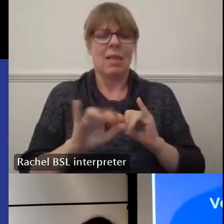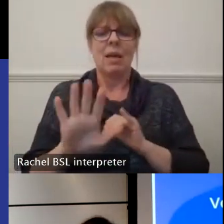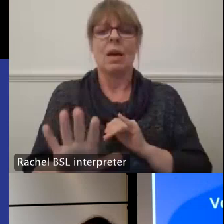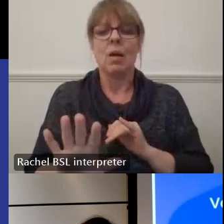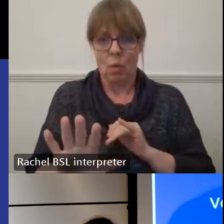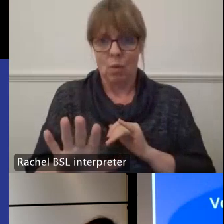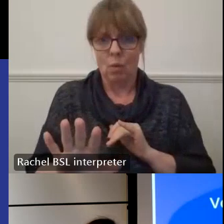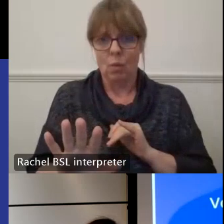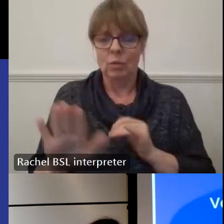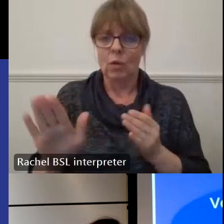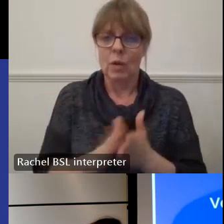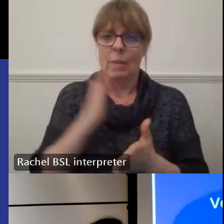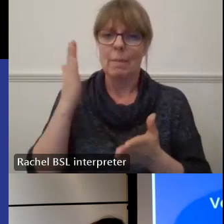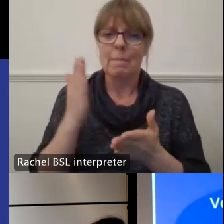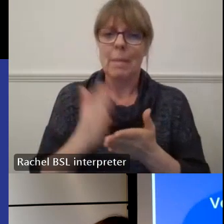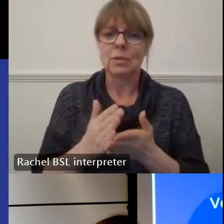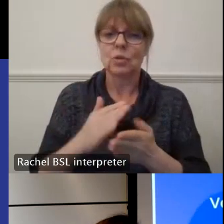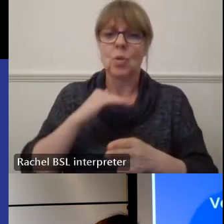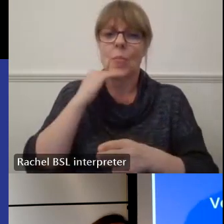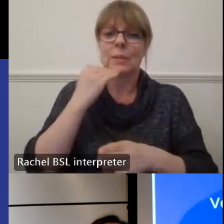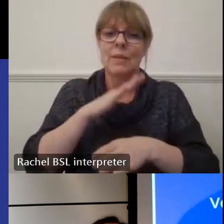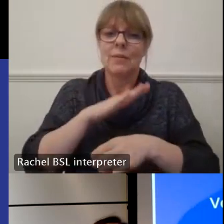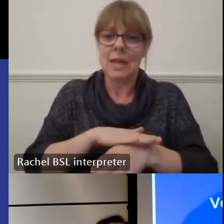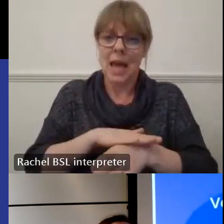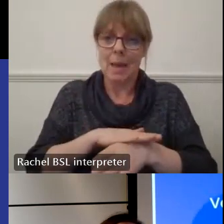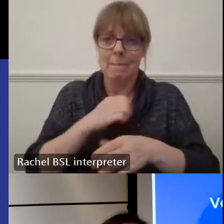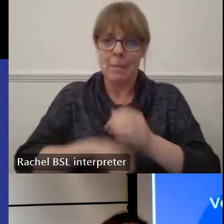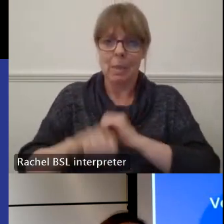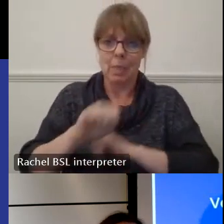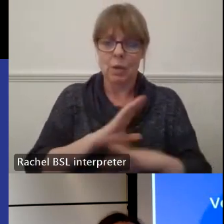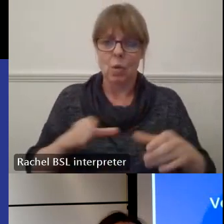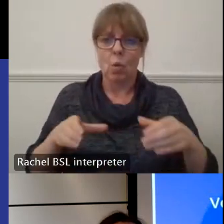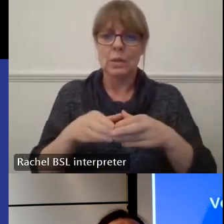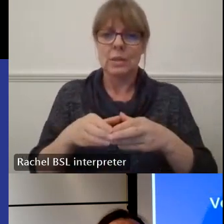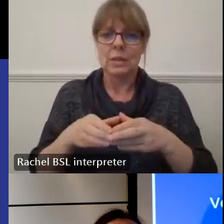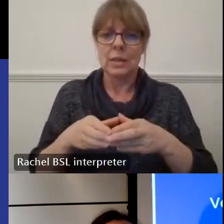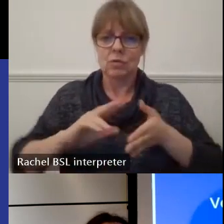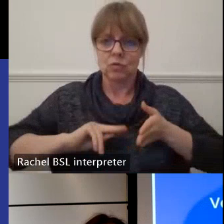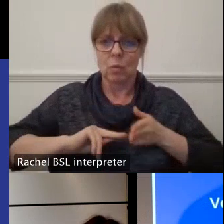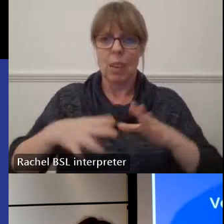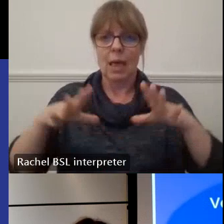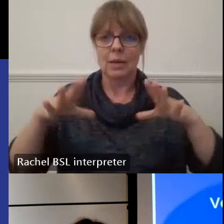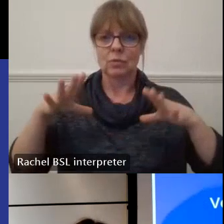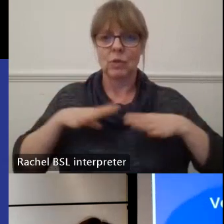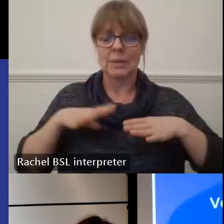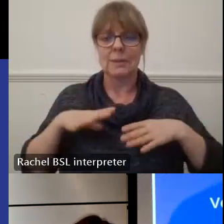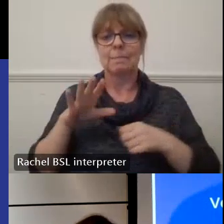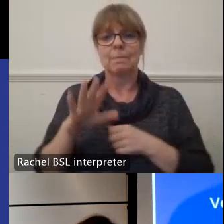This conference is going to be repeated every year. We already have the conference space booked for next year, next February,